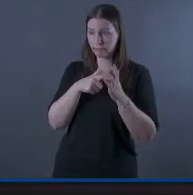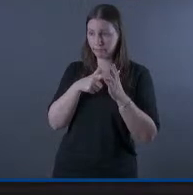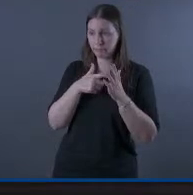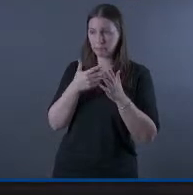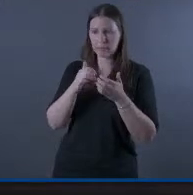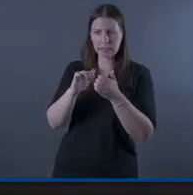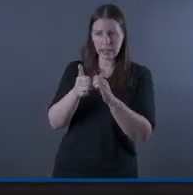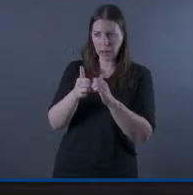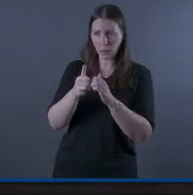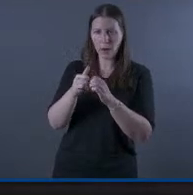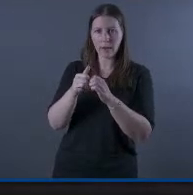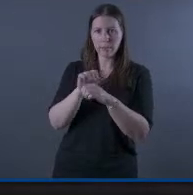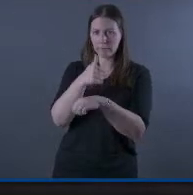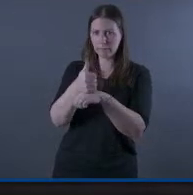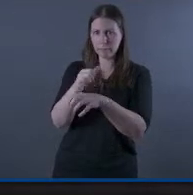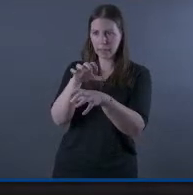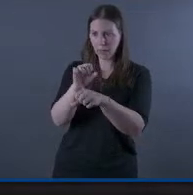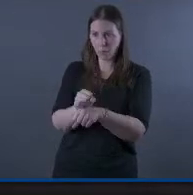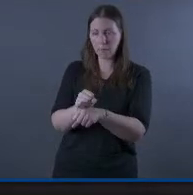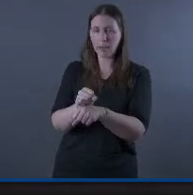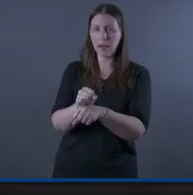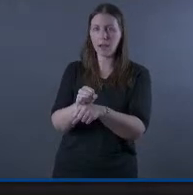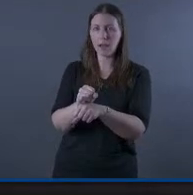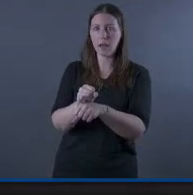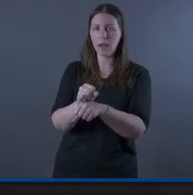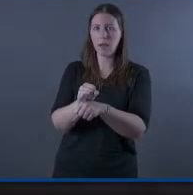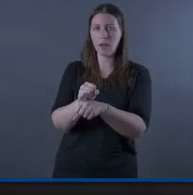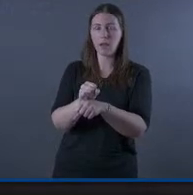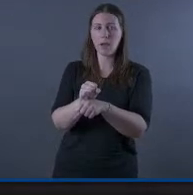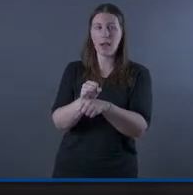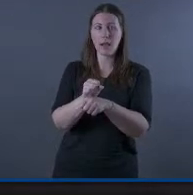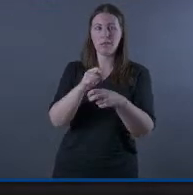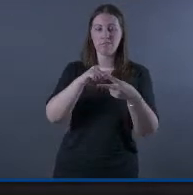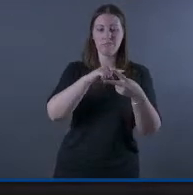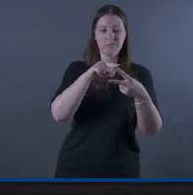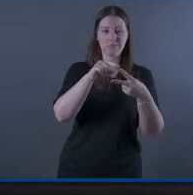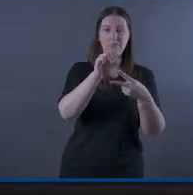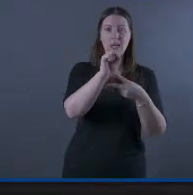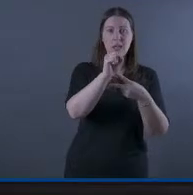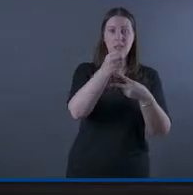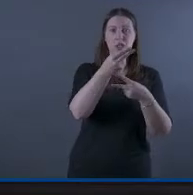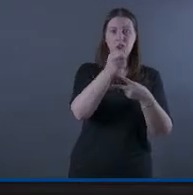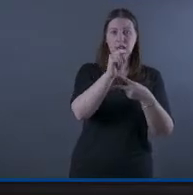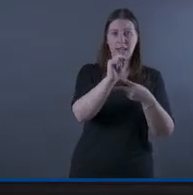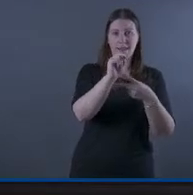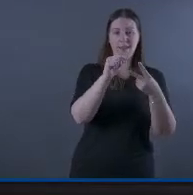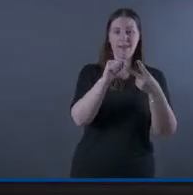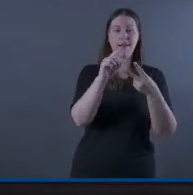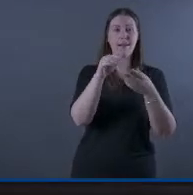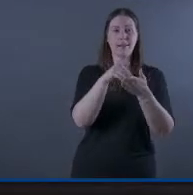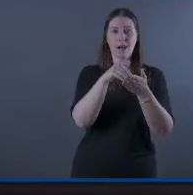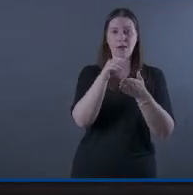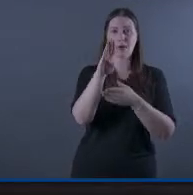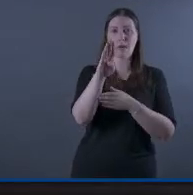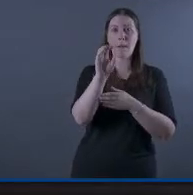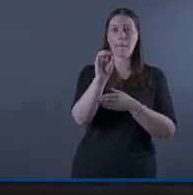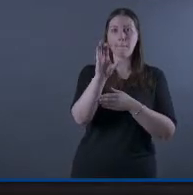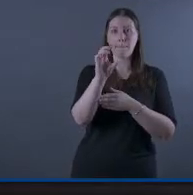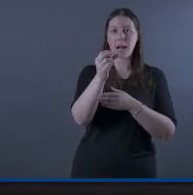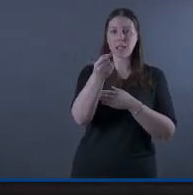And both Shanon and Dr. Bochsler went through that appointment process, not only for their own individual clinics, but also for that